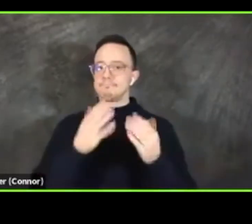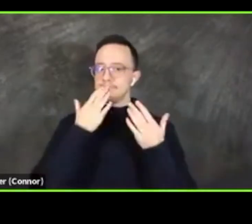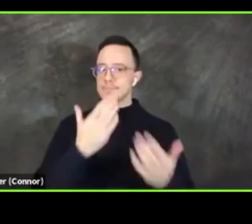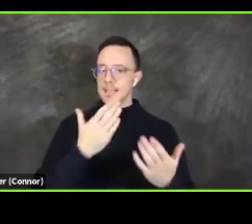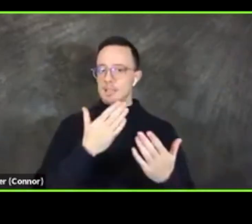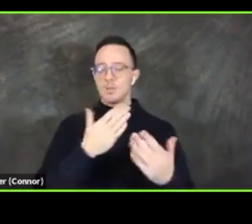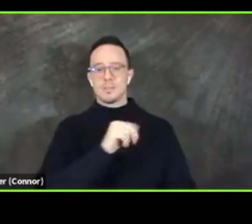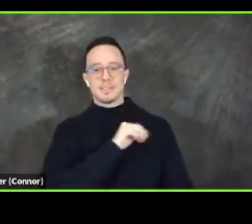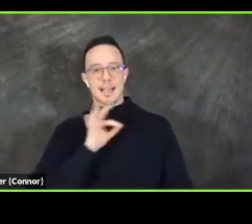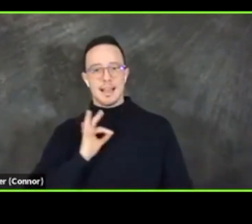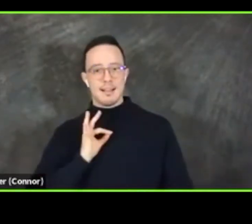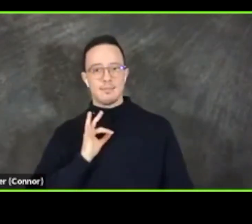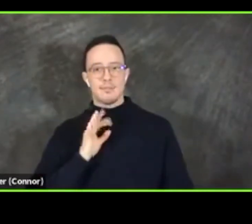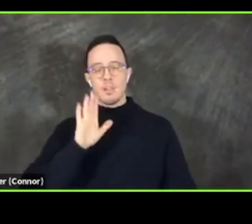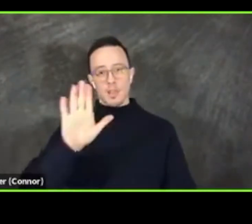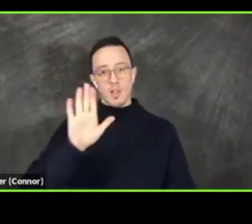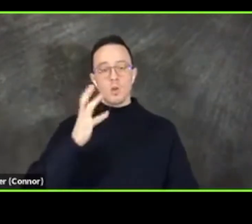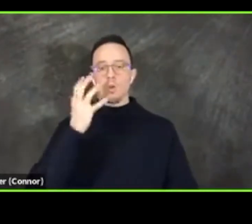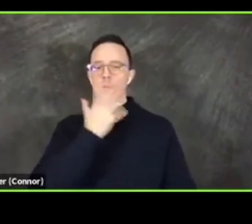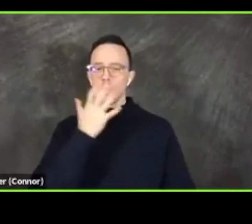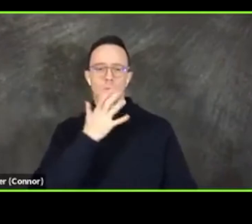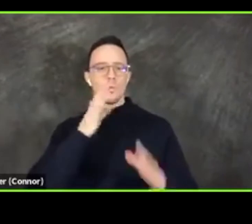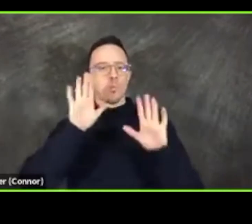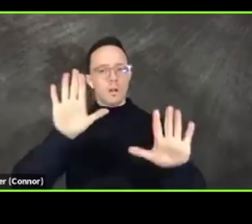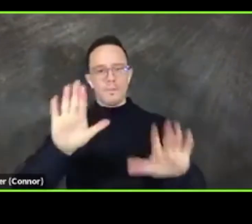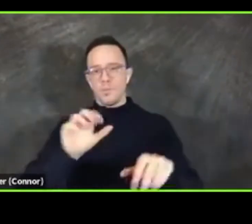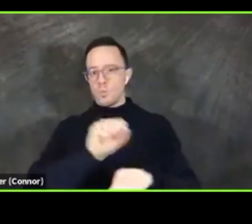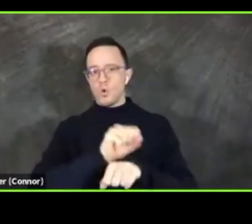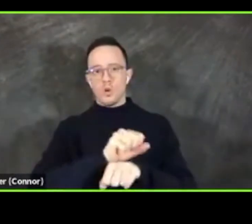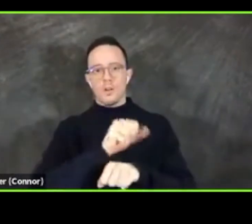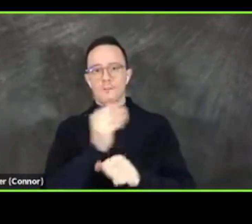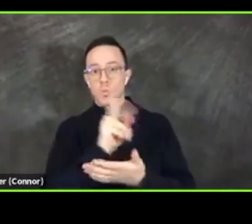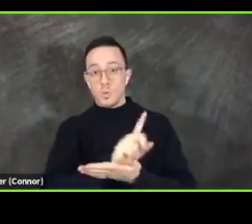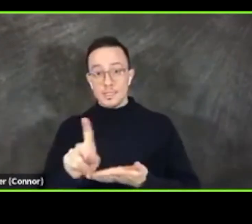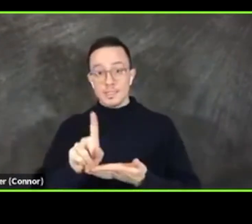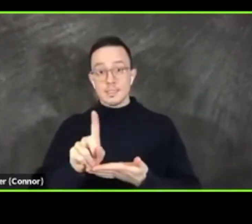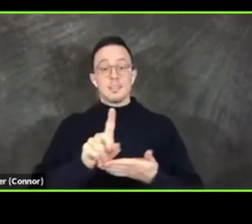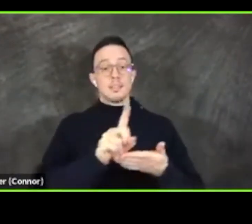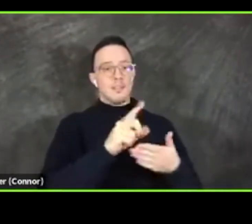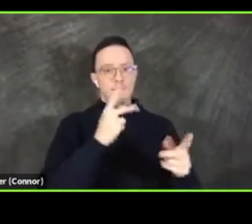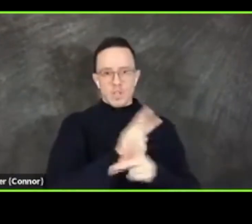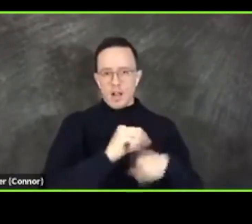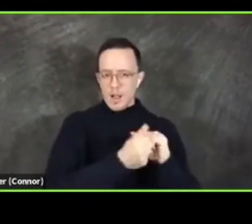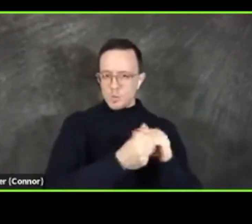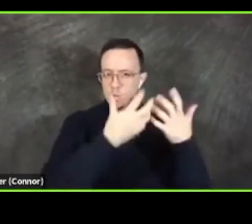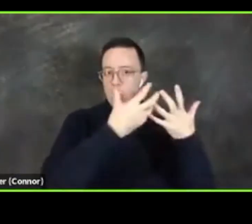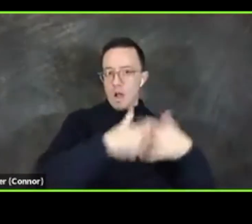STAFF FOR THEIR HEROIC WORK IN THE PAST COUPLE OF WEEKS FOR PREPARING BEHIND THE SCENES. AND I WANT TO THANK ALL OF YOU FOR